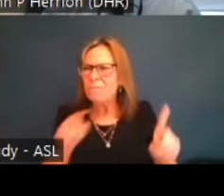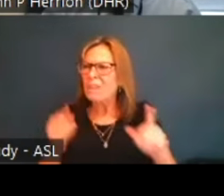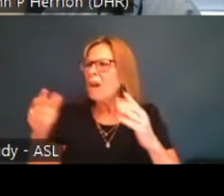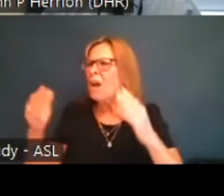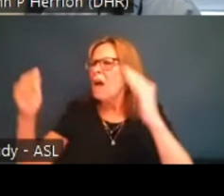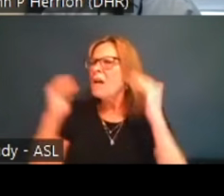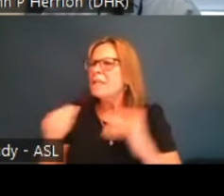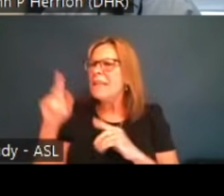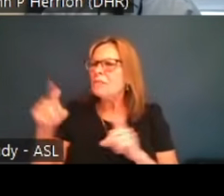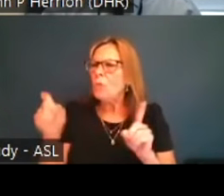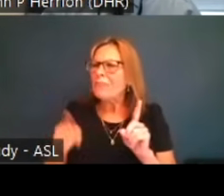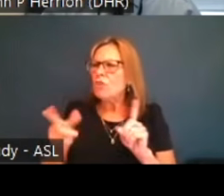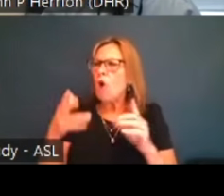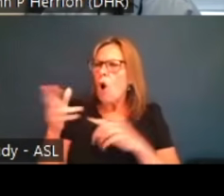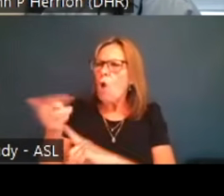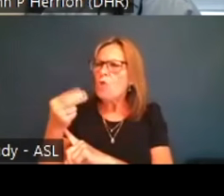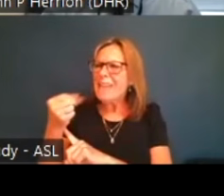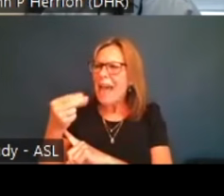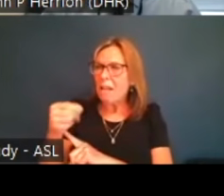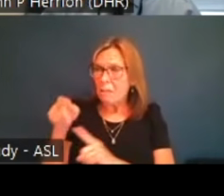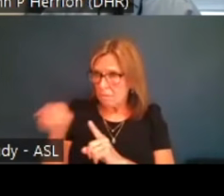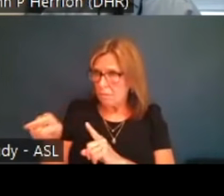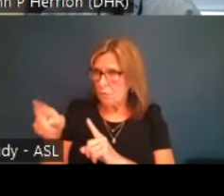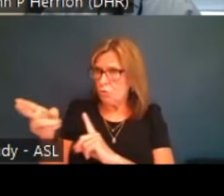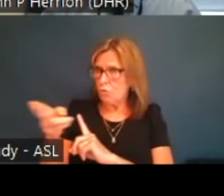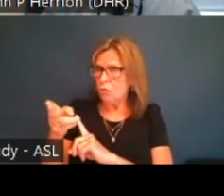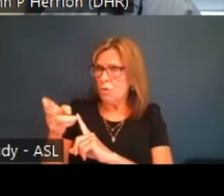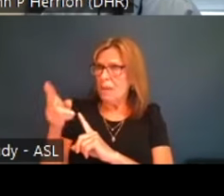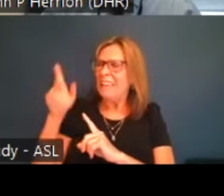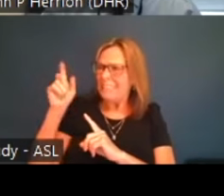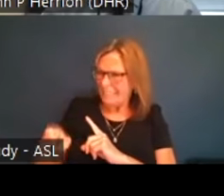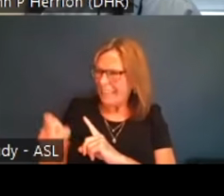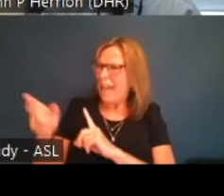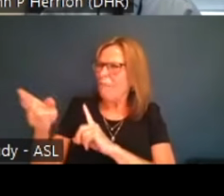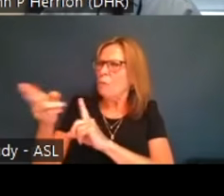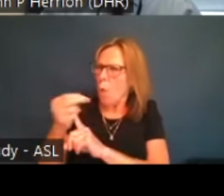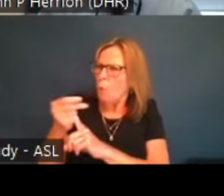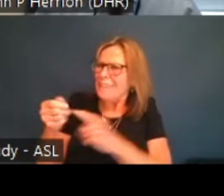» JOHN HERRION: Sure, so hotels are places of public accommodation, If it's a service dog or service animal